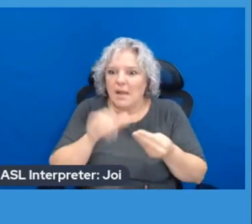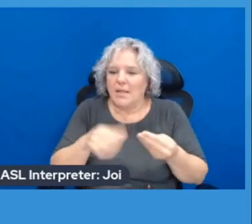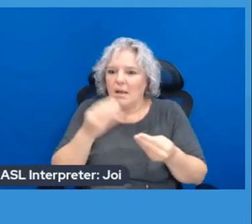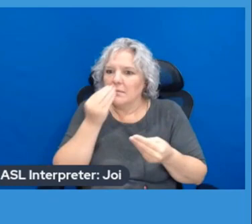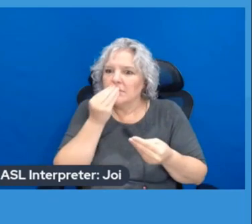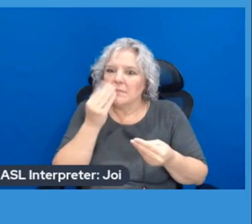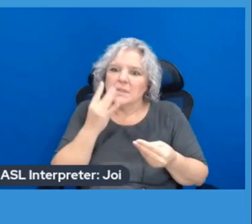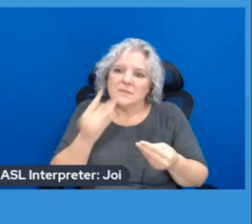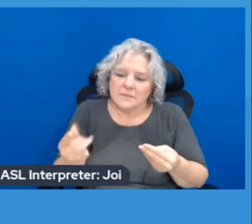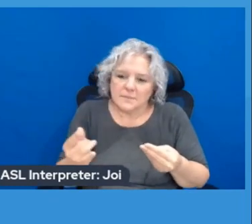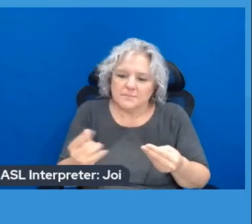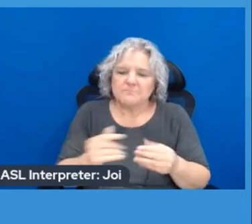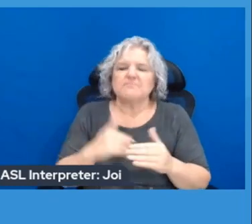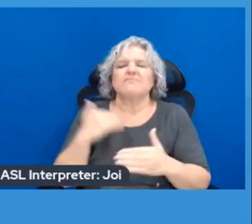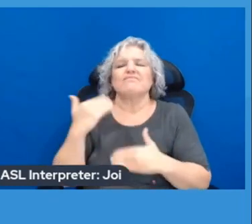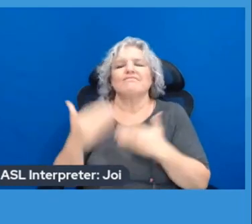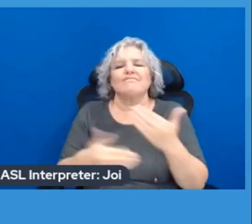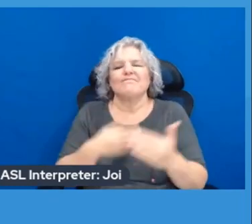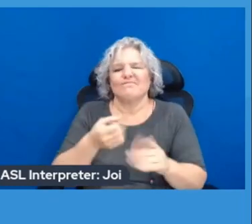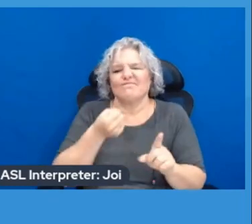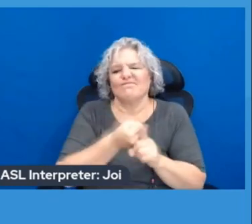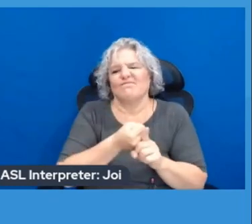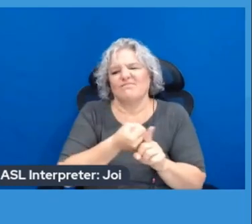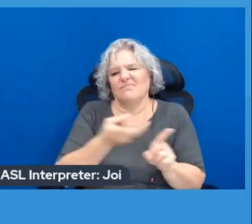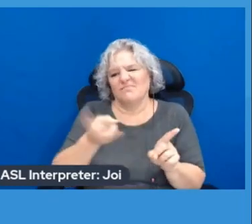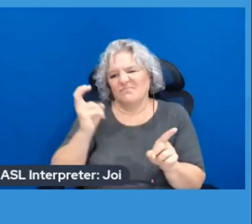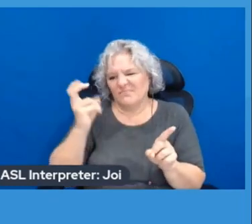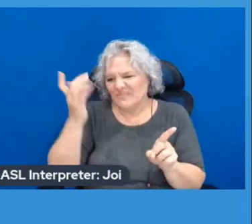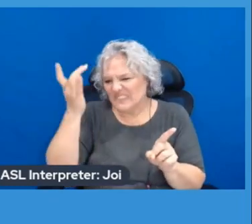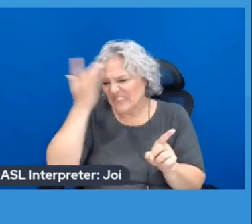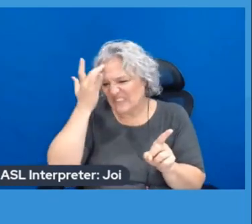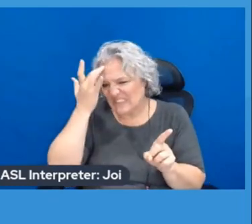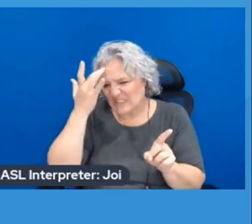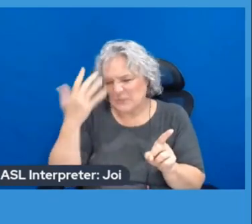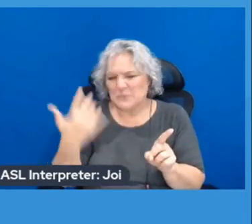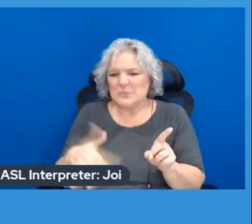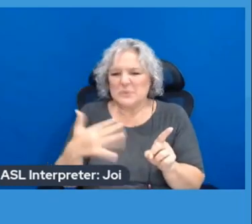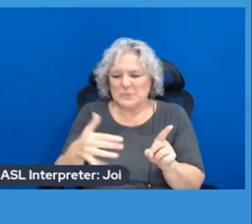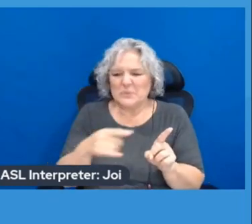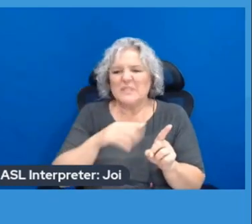Lincoln stepped in to guide our work. And after his passing,